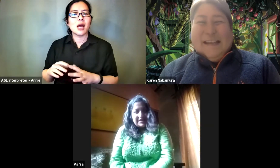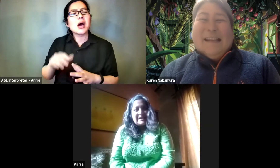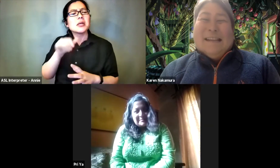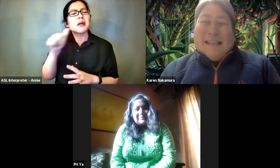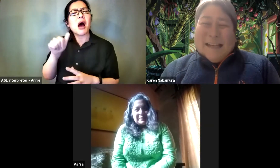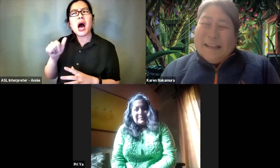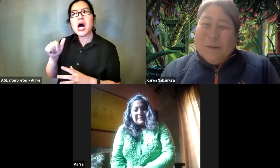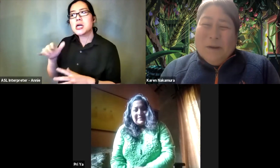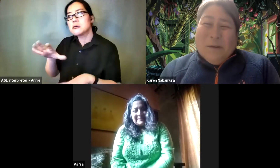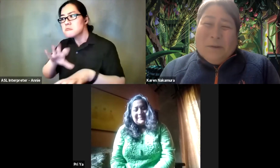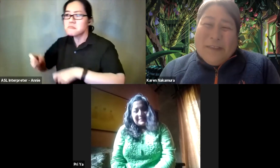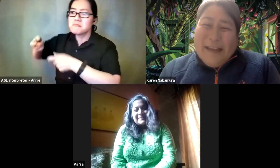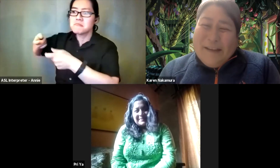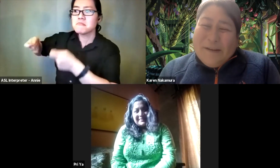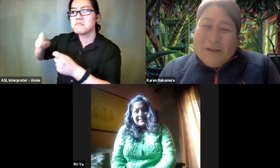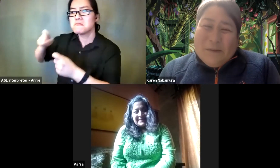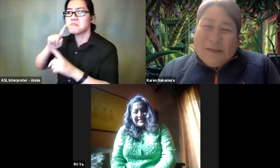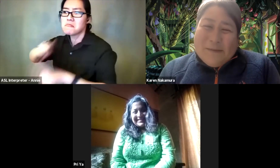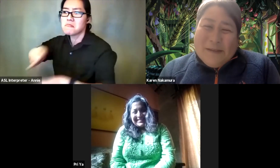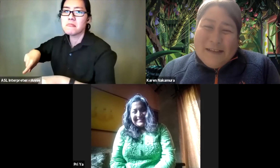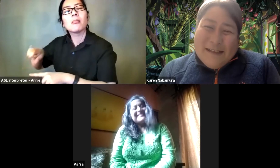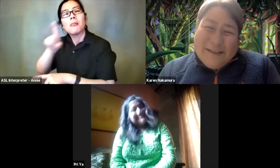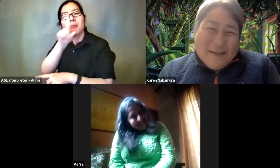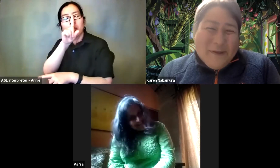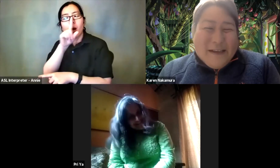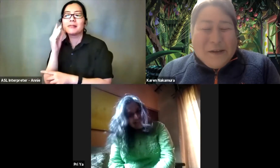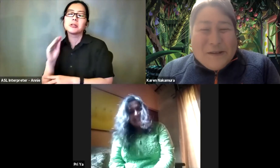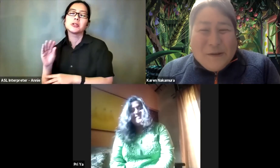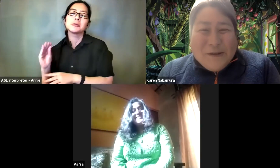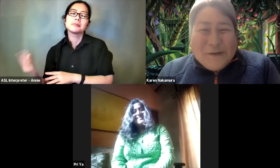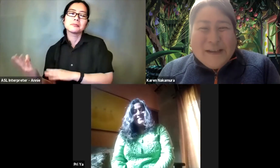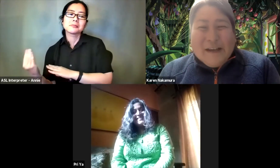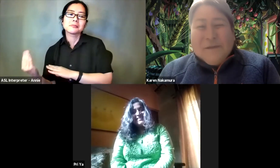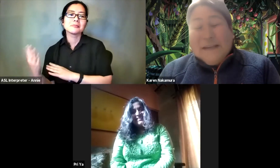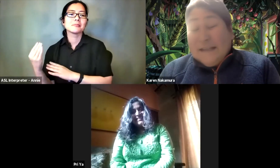Karen Nakamura: Exactly well Thank you so much, Director Priya, I so enjoyed our conversation